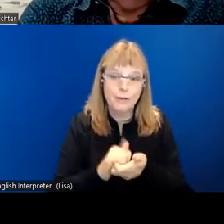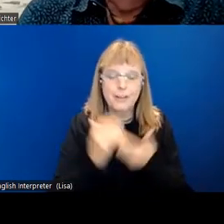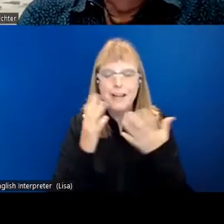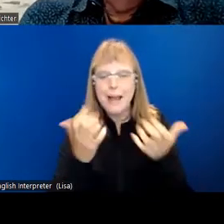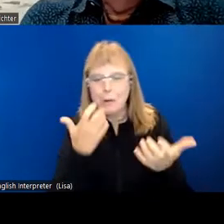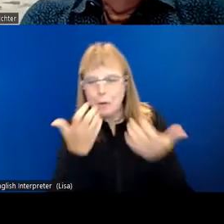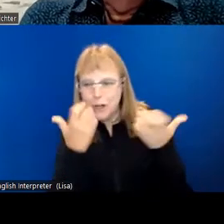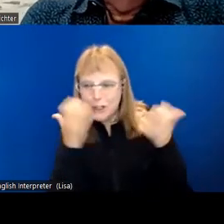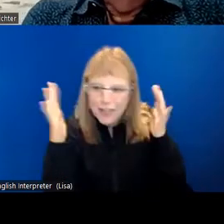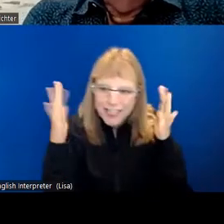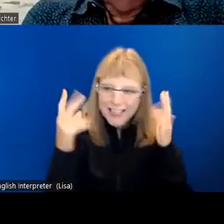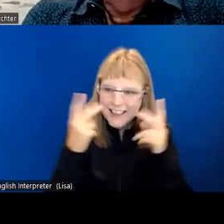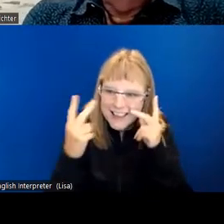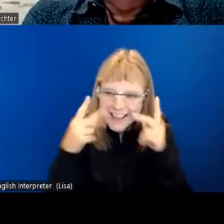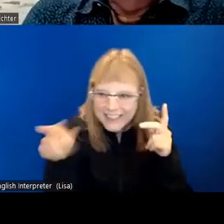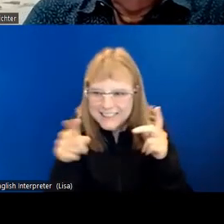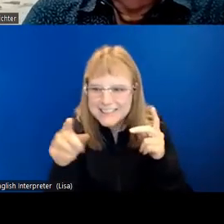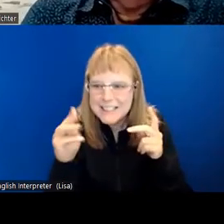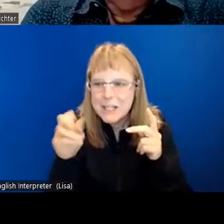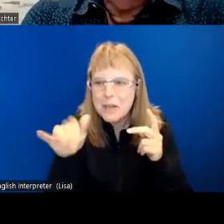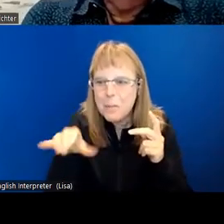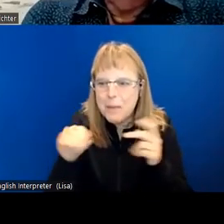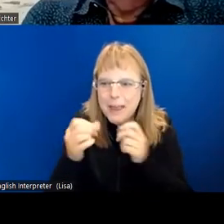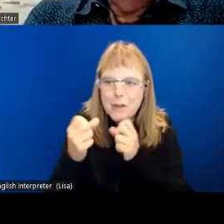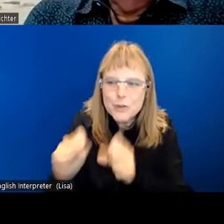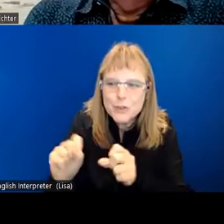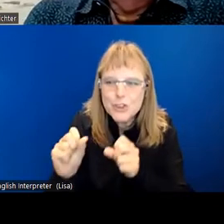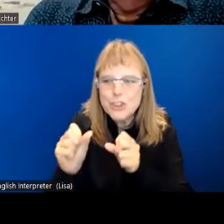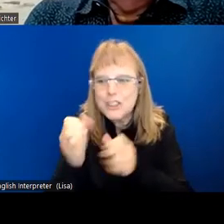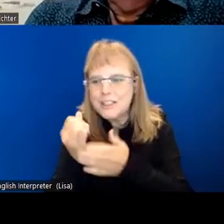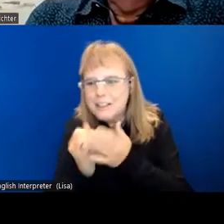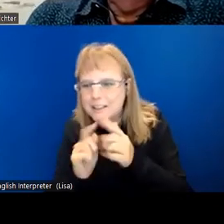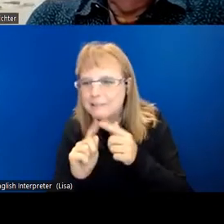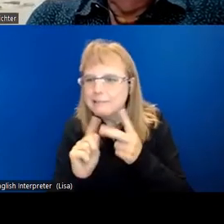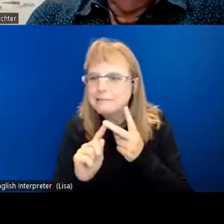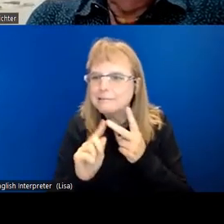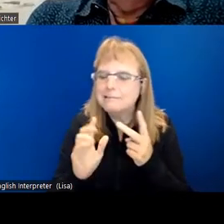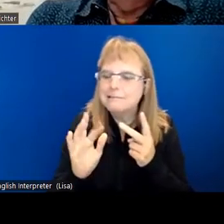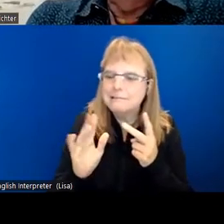I see Mayo Street Arts, Next Stage and Ko Festival of course here.